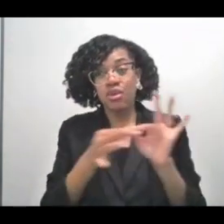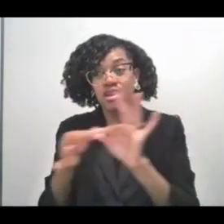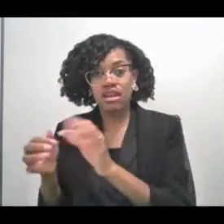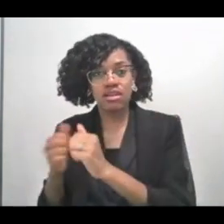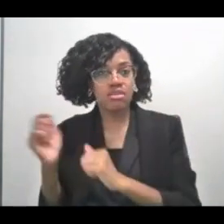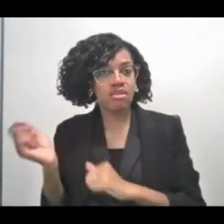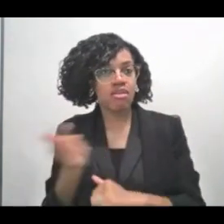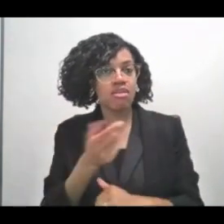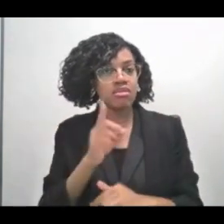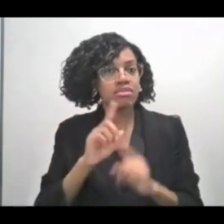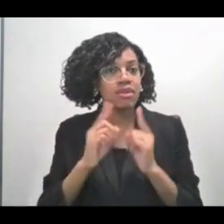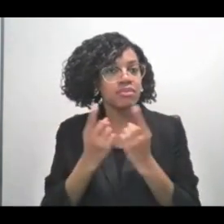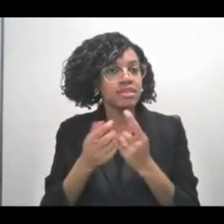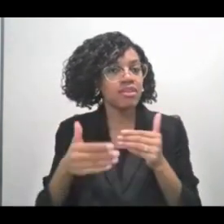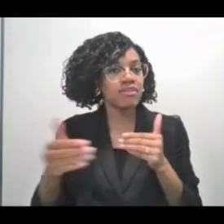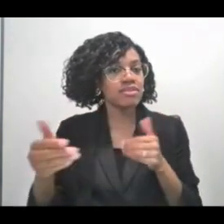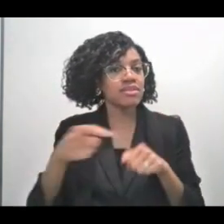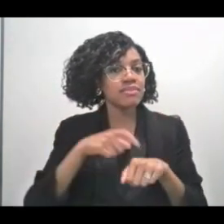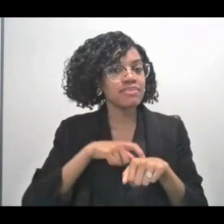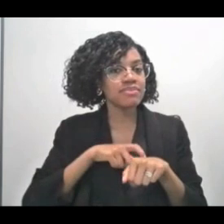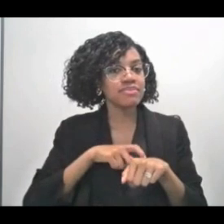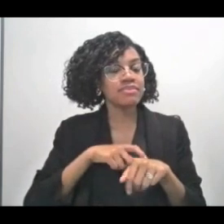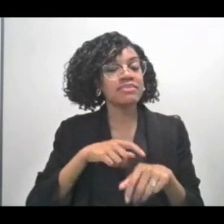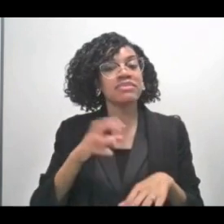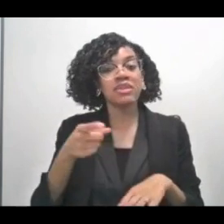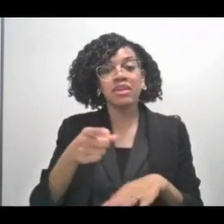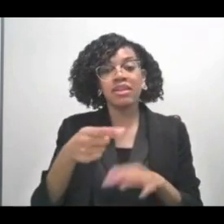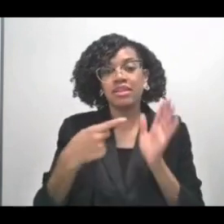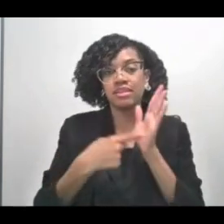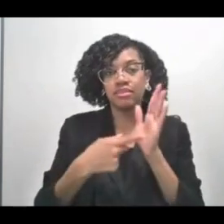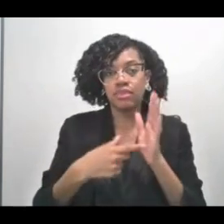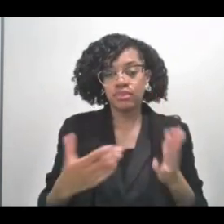this example, the training, job placement and ongoing